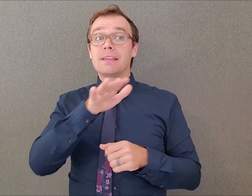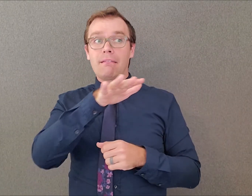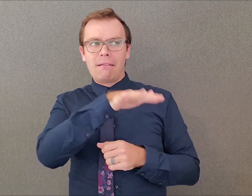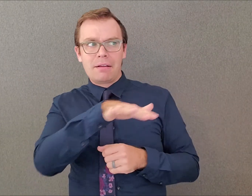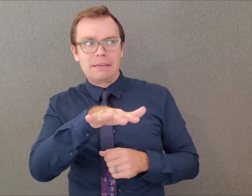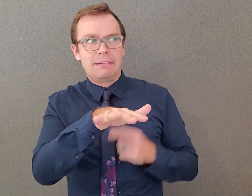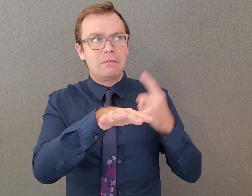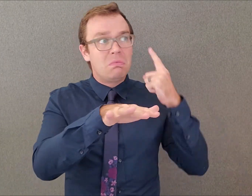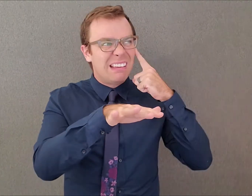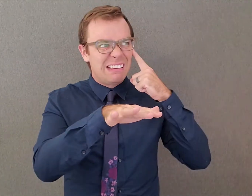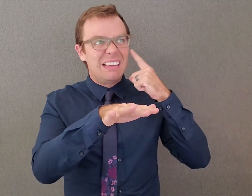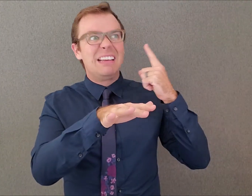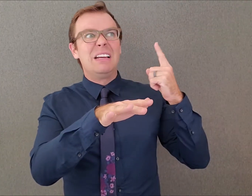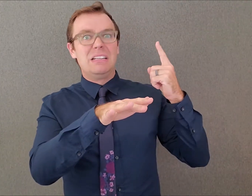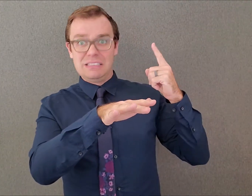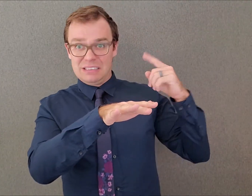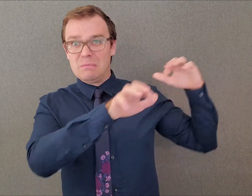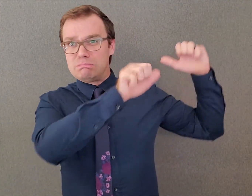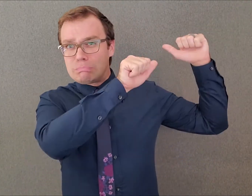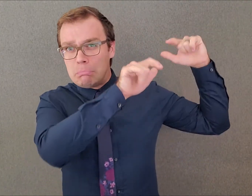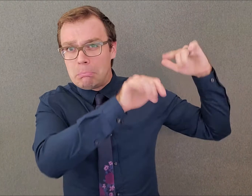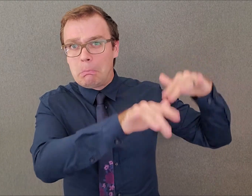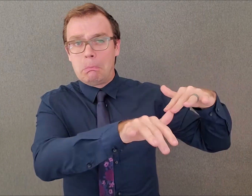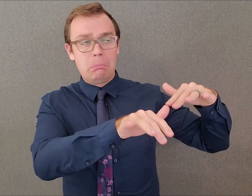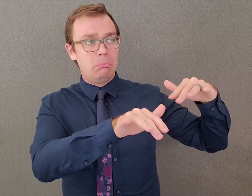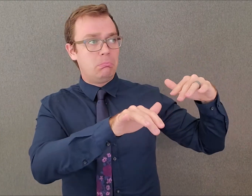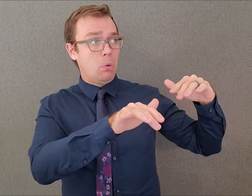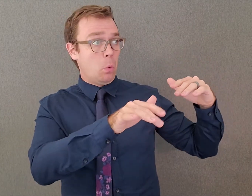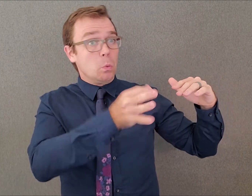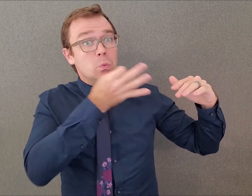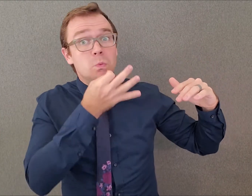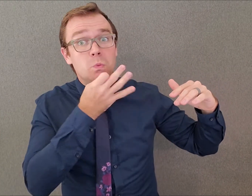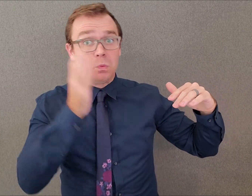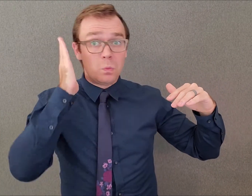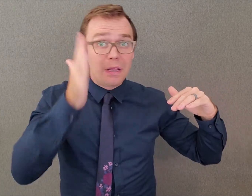Evacuate any area you suspect of being involved in